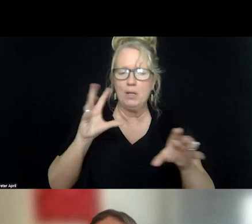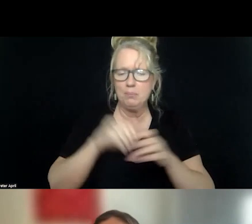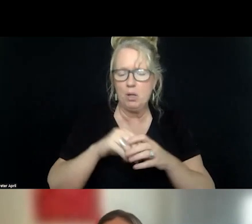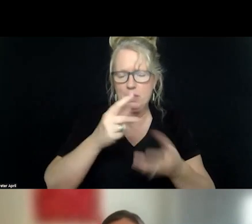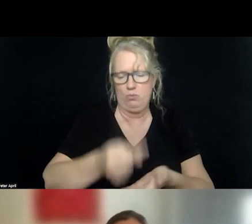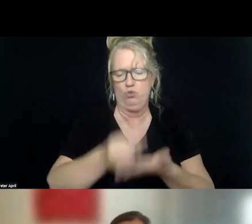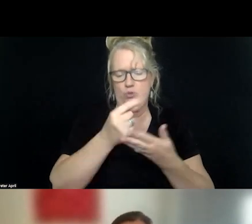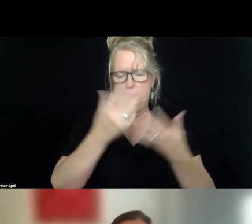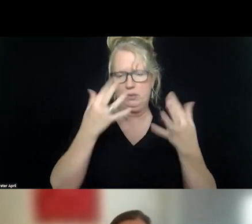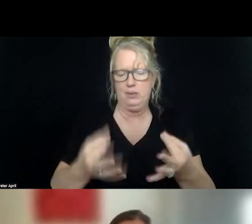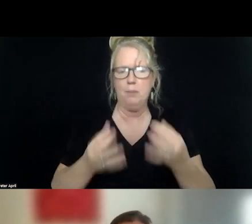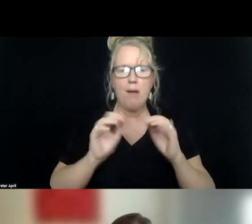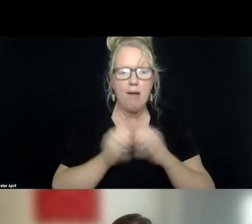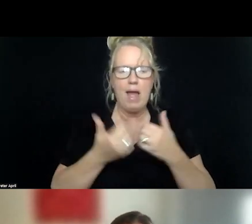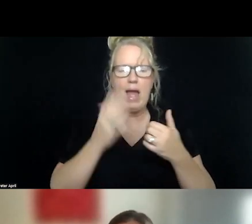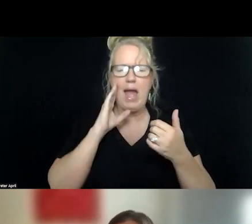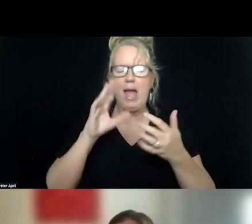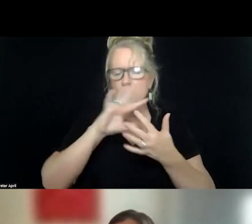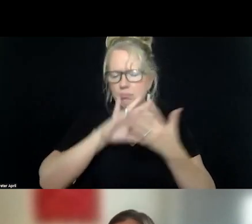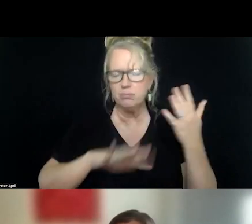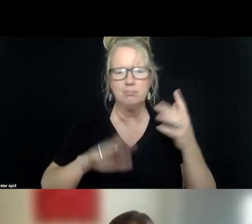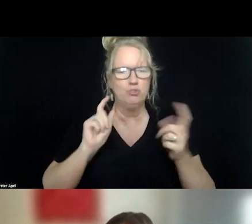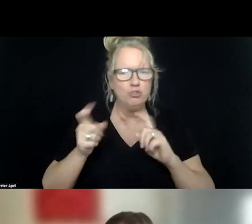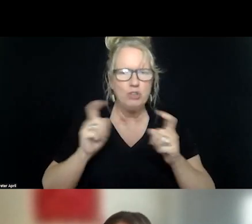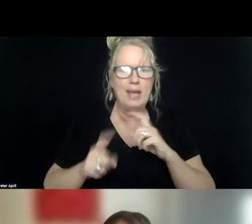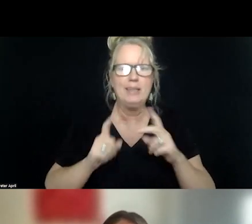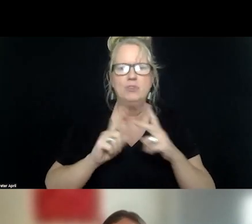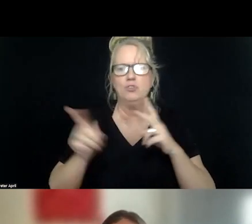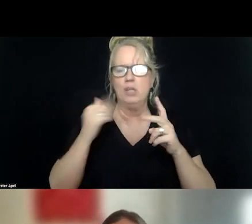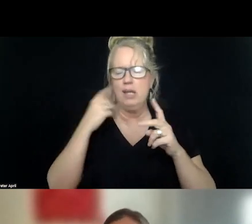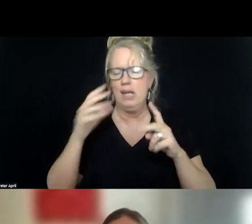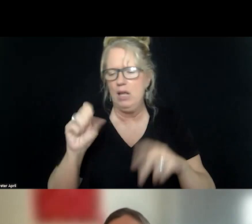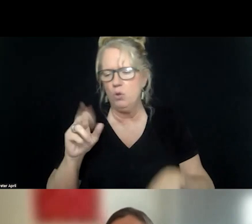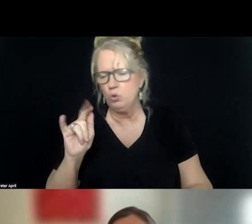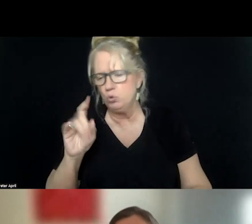HOW CRISIS TEXT LINES CHANGE SUICIDE IDEAS AND SATISFACTION WITH THE CONVERSATION WITH THE COUNSELOR.